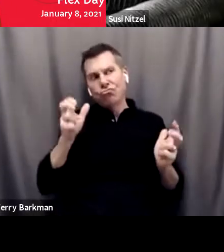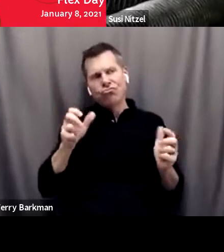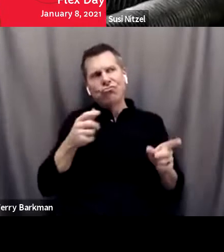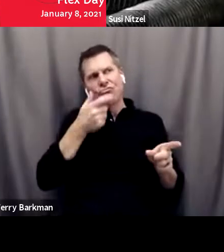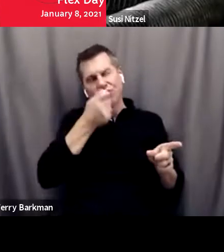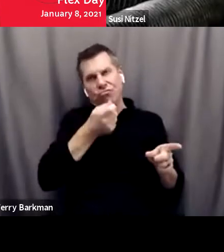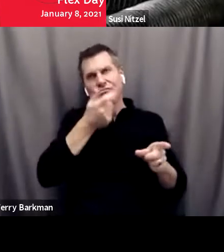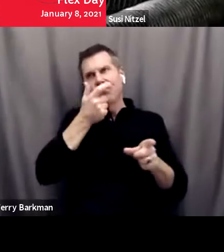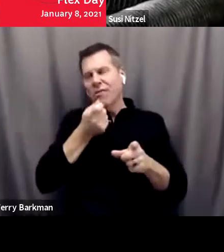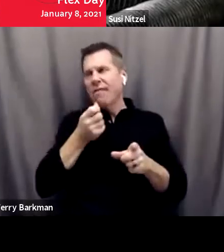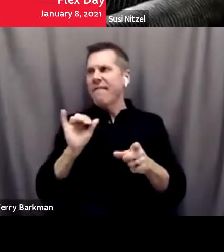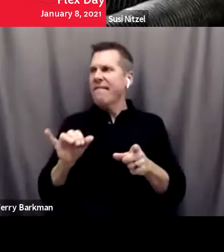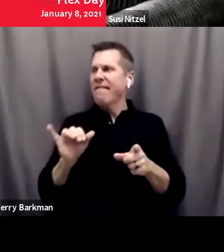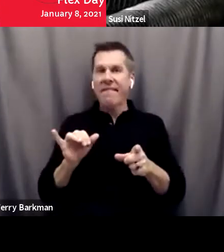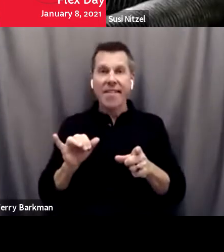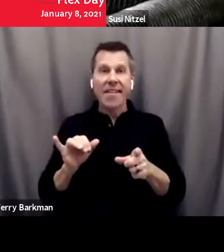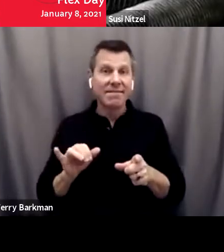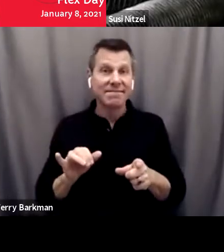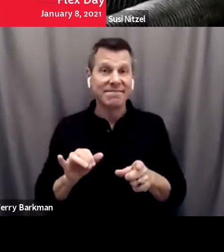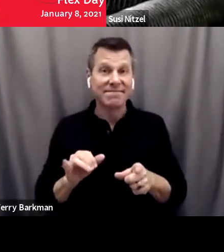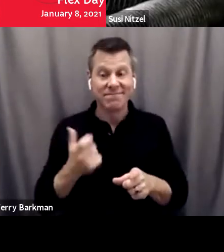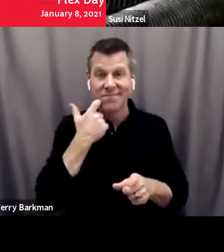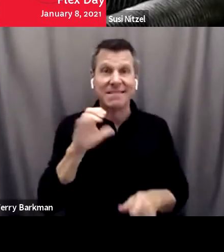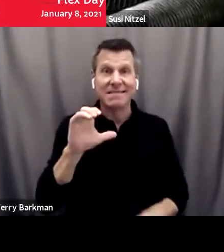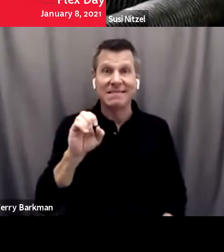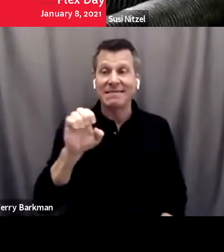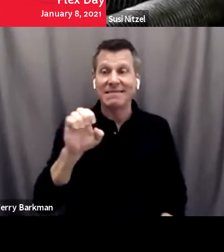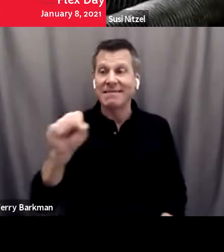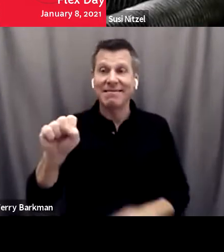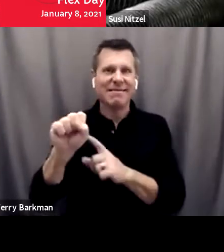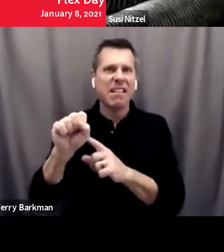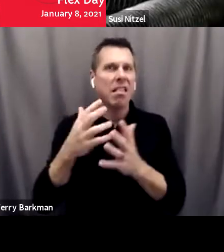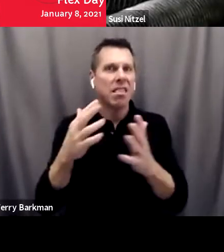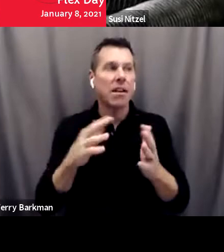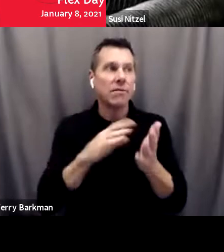space. One of the things that we've talked about in CES is there's a lot of intimidation for students sometimes being in a one on one